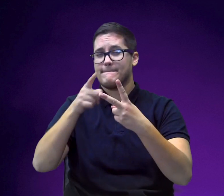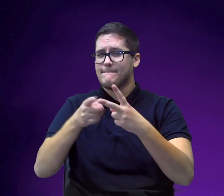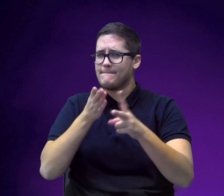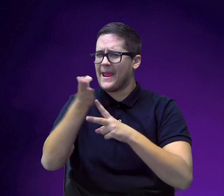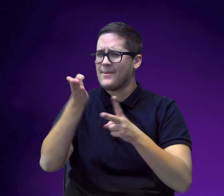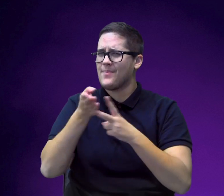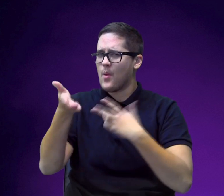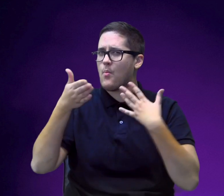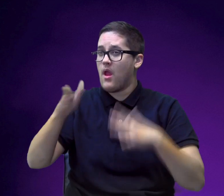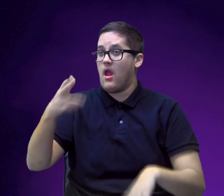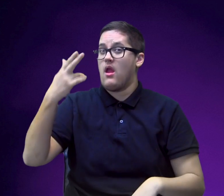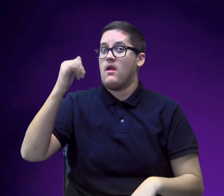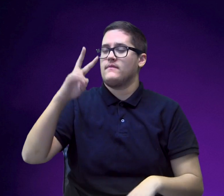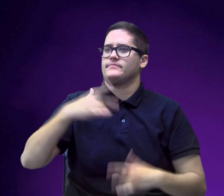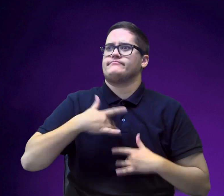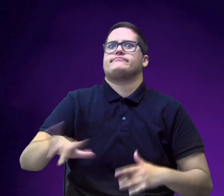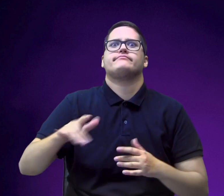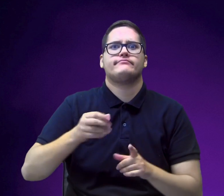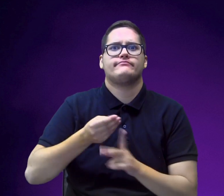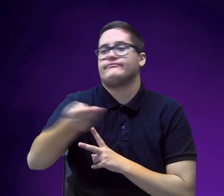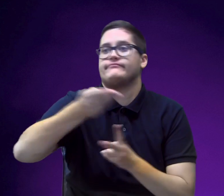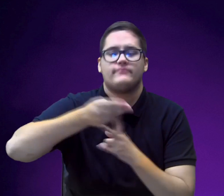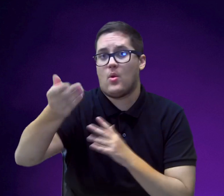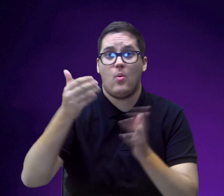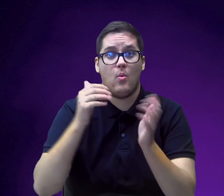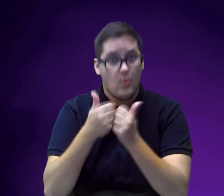There are two main ways that HIV can get passed: